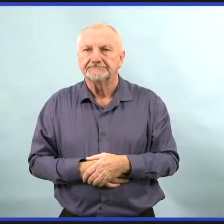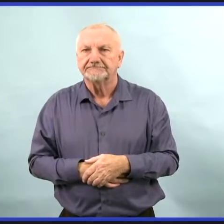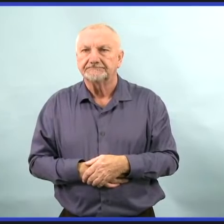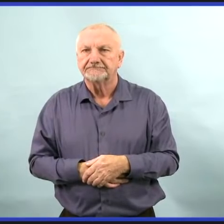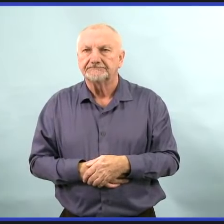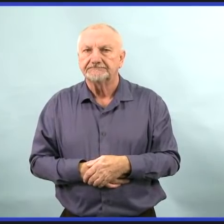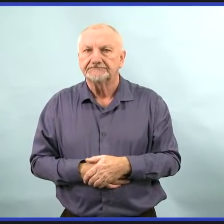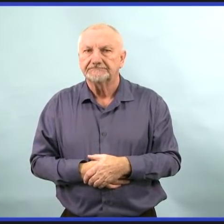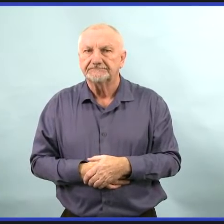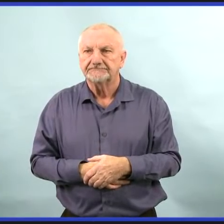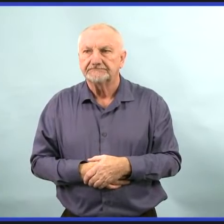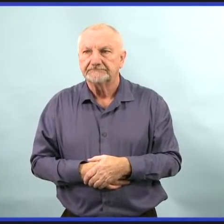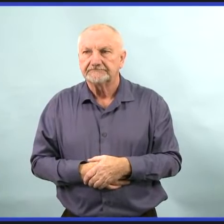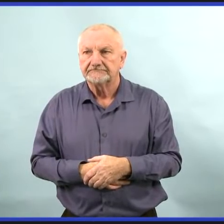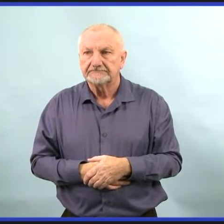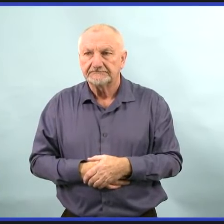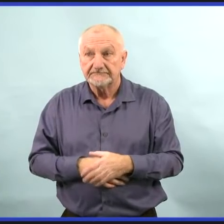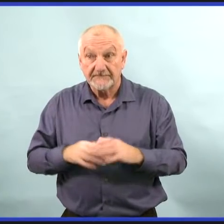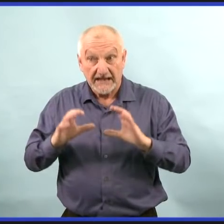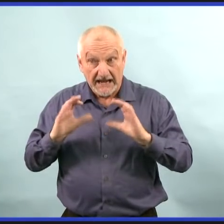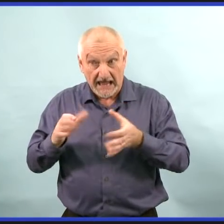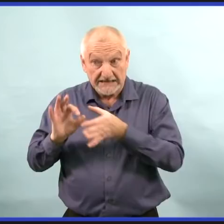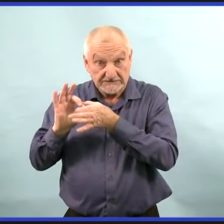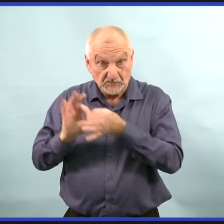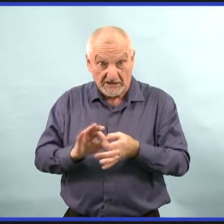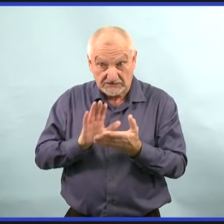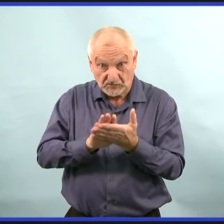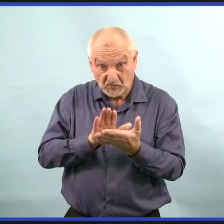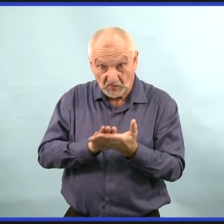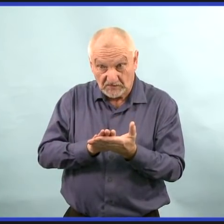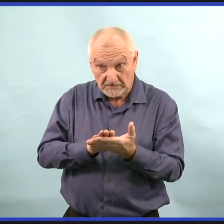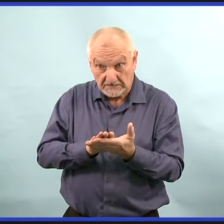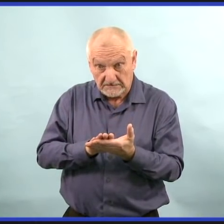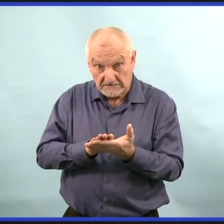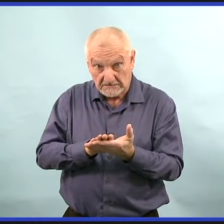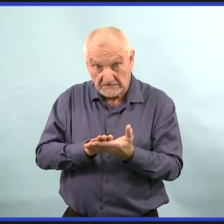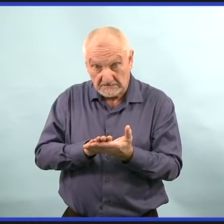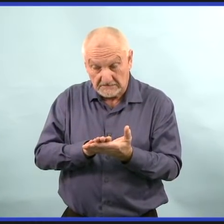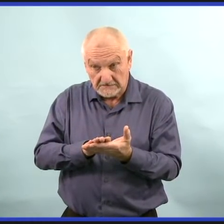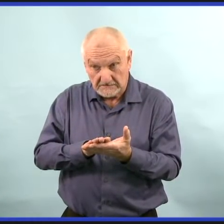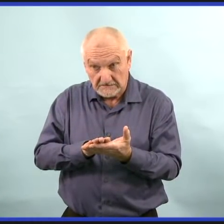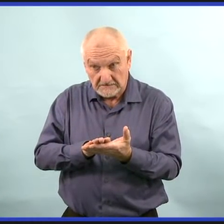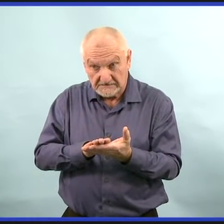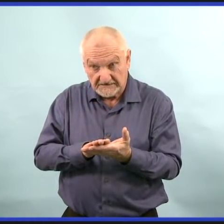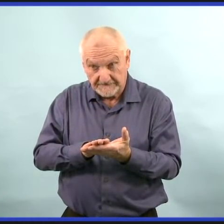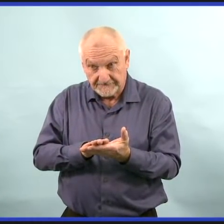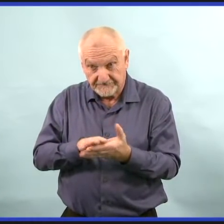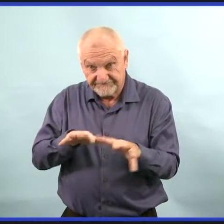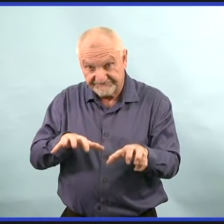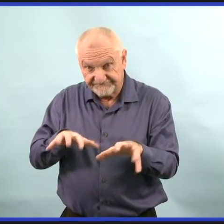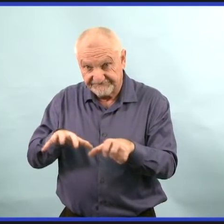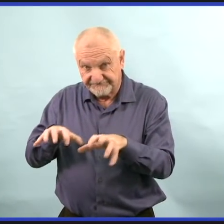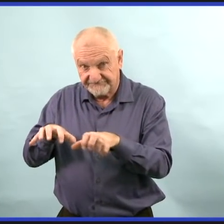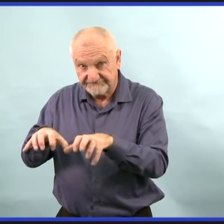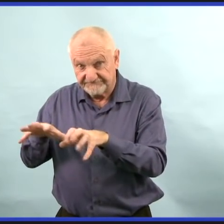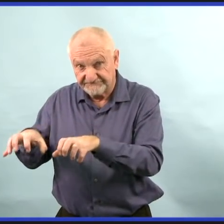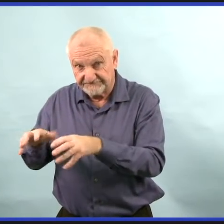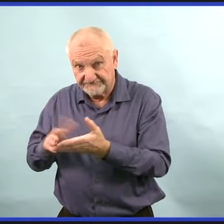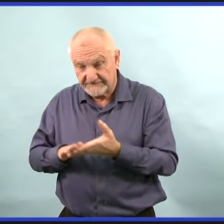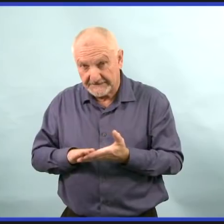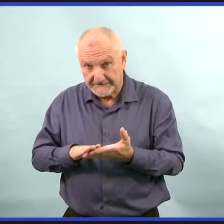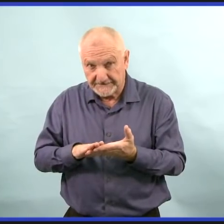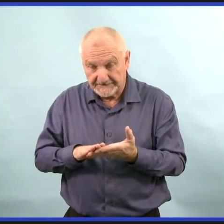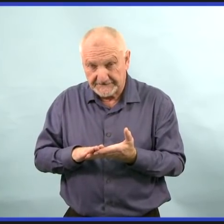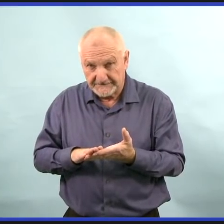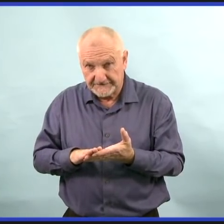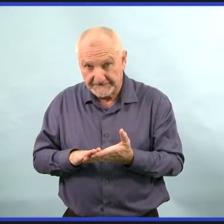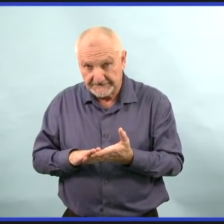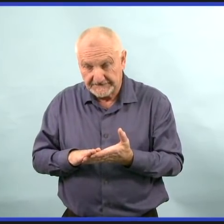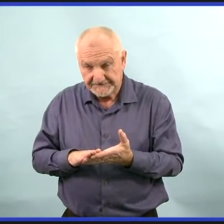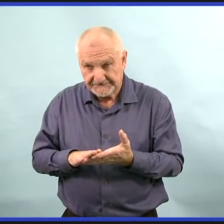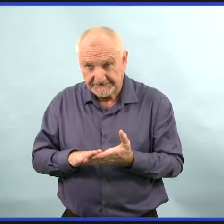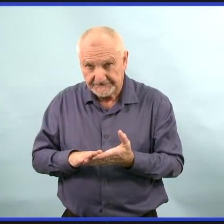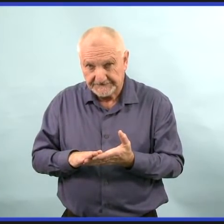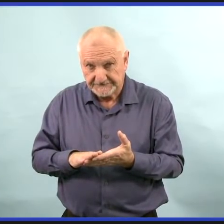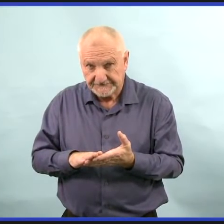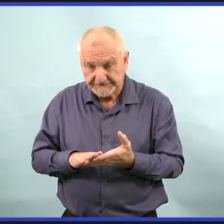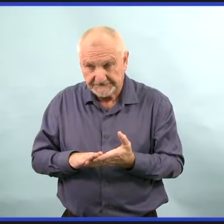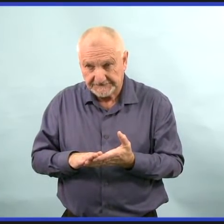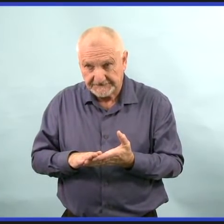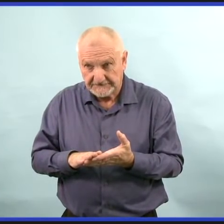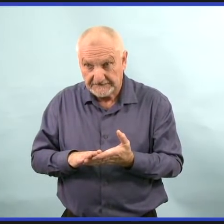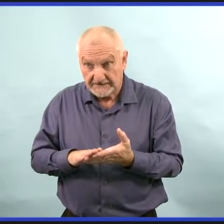uh to schools and uh in class like that i'd um will refer that to education to provider